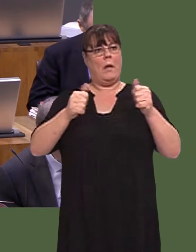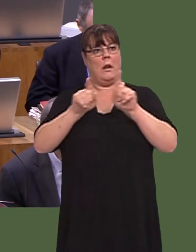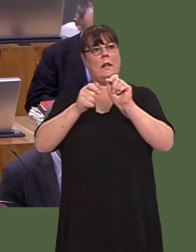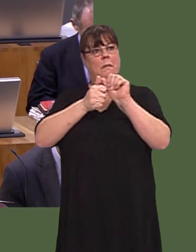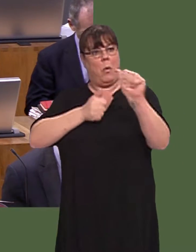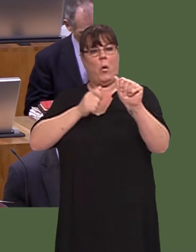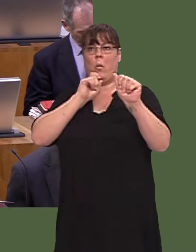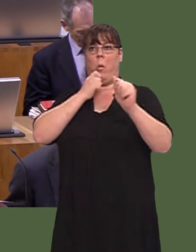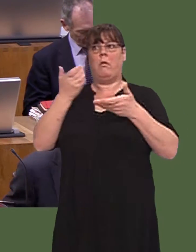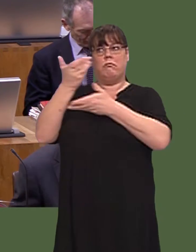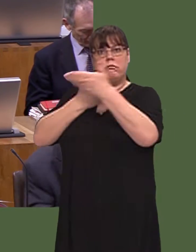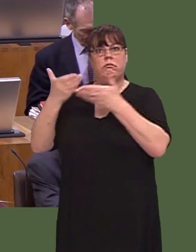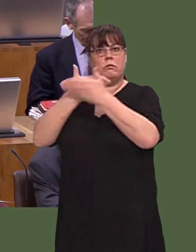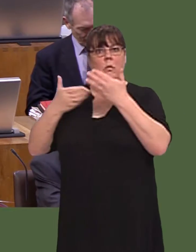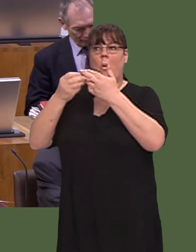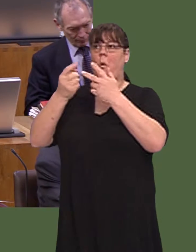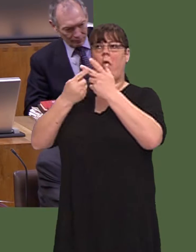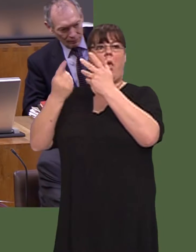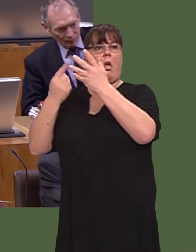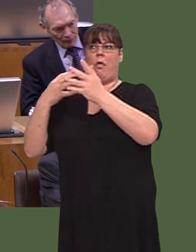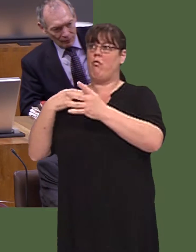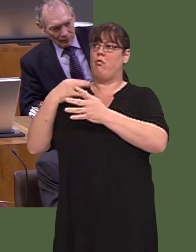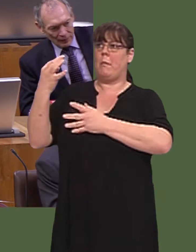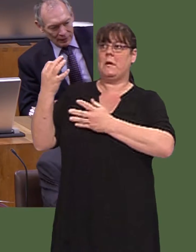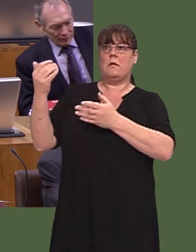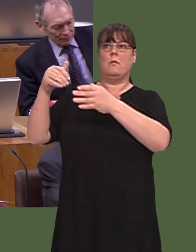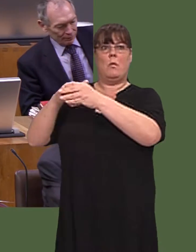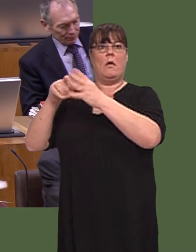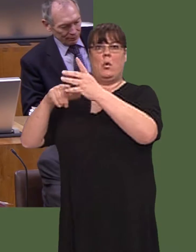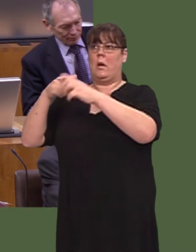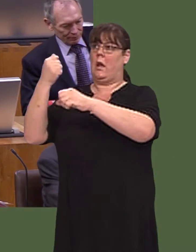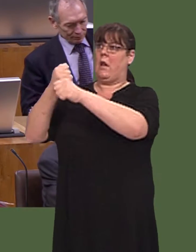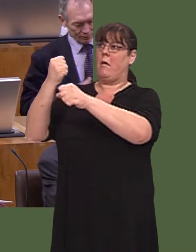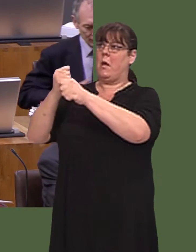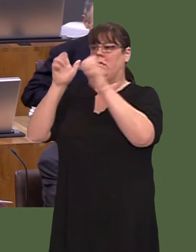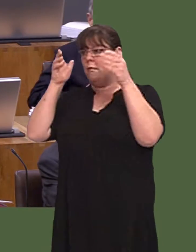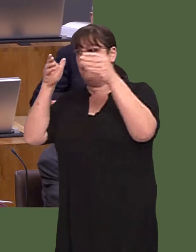lead any health-related discussions with representatives of the UK Government on health issues.